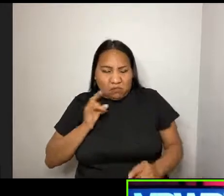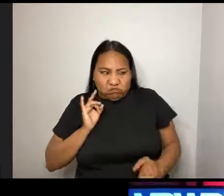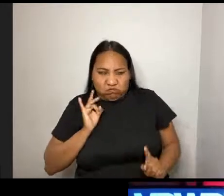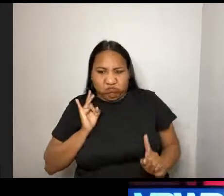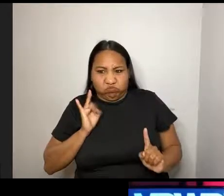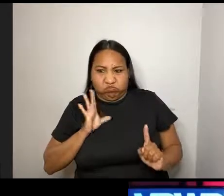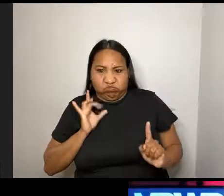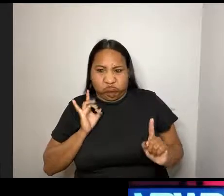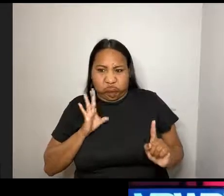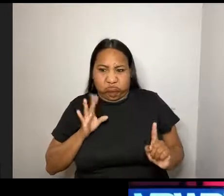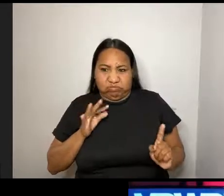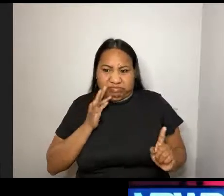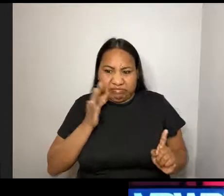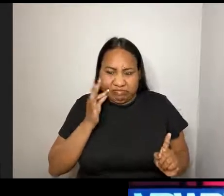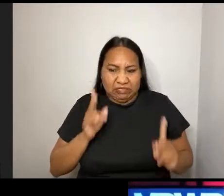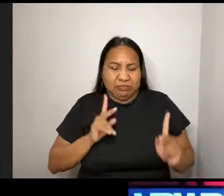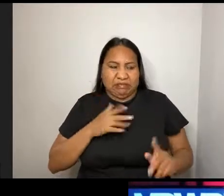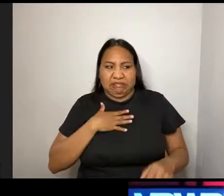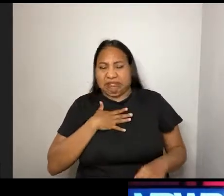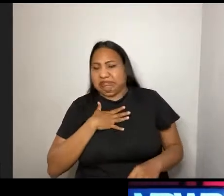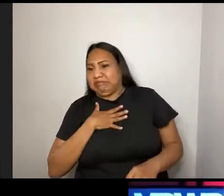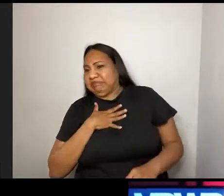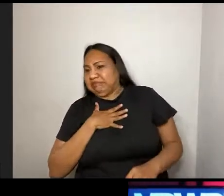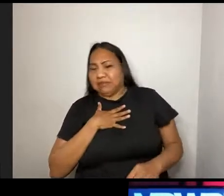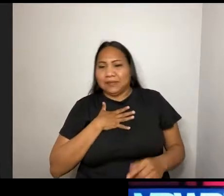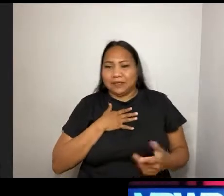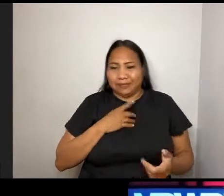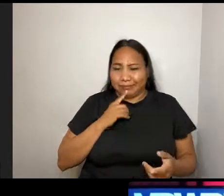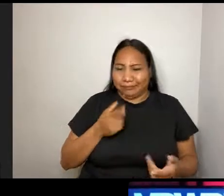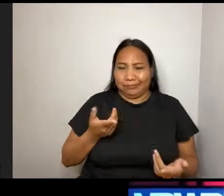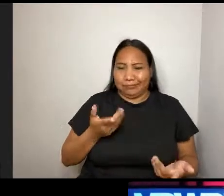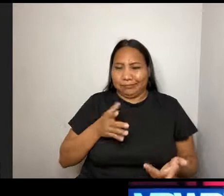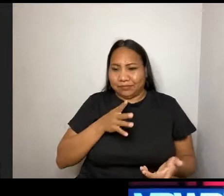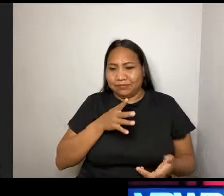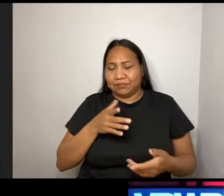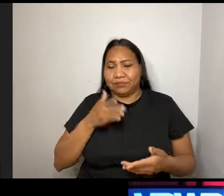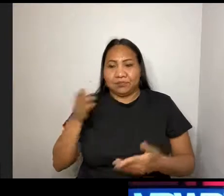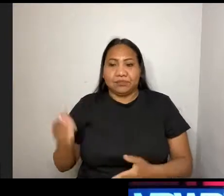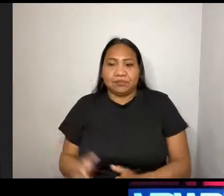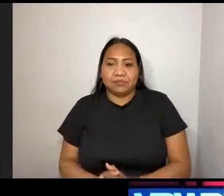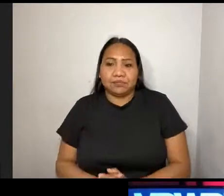You know, I think a lot of people think of Native Americans has living